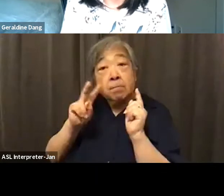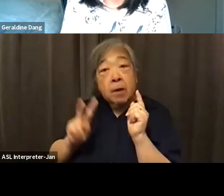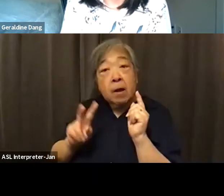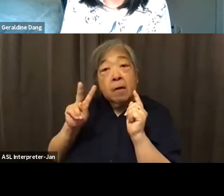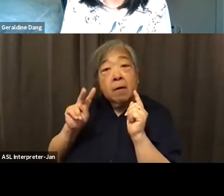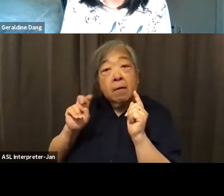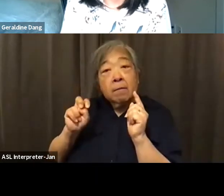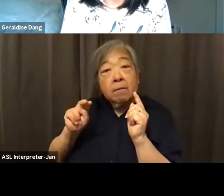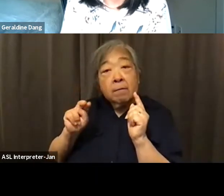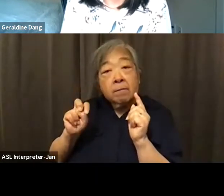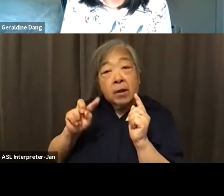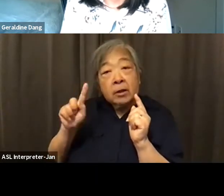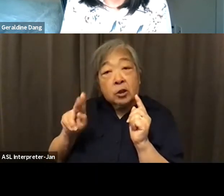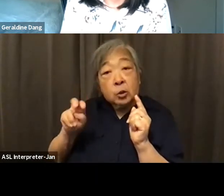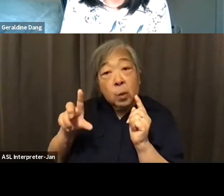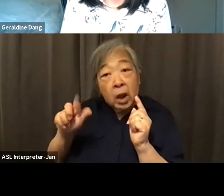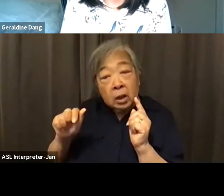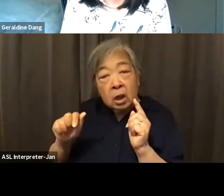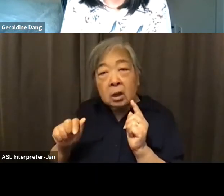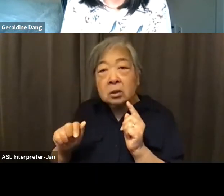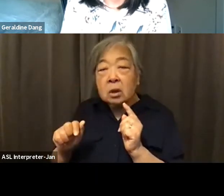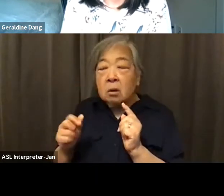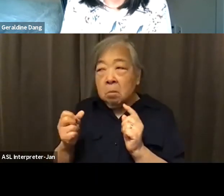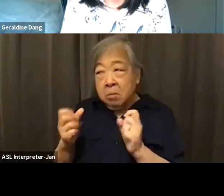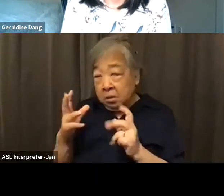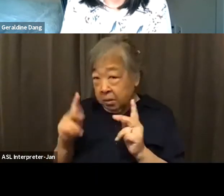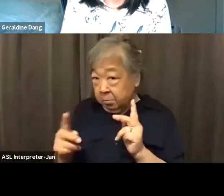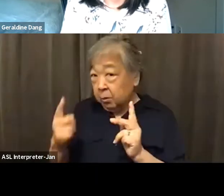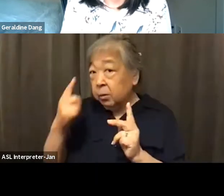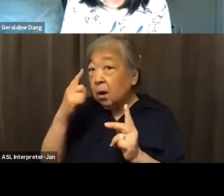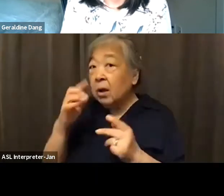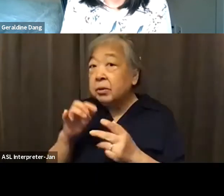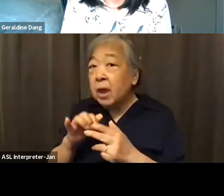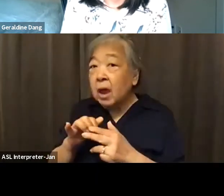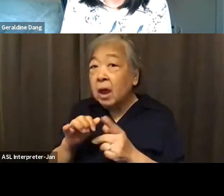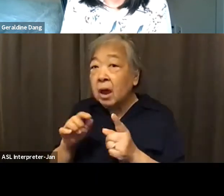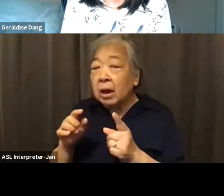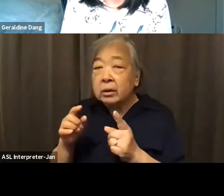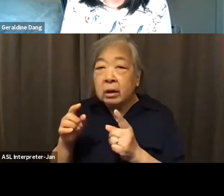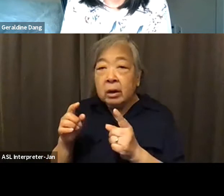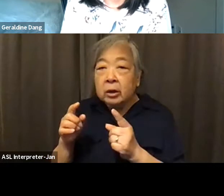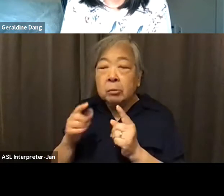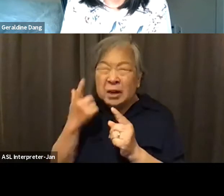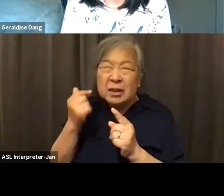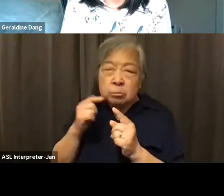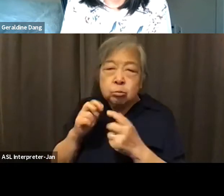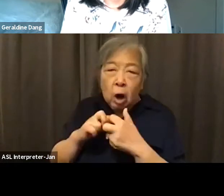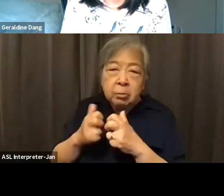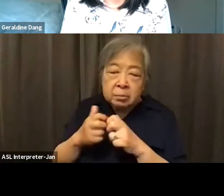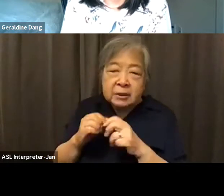Venezuela at the time and a lot of people thought I was seeking asylum in Argentina